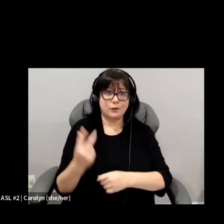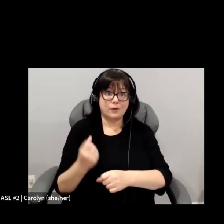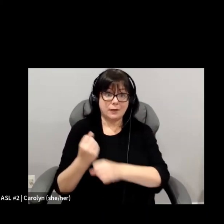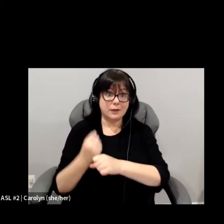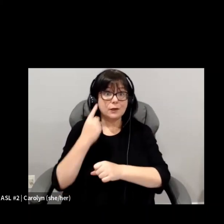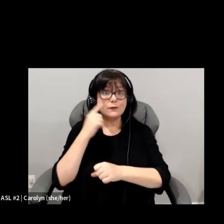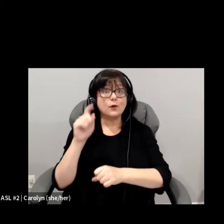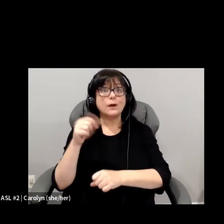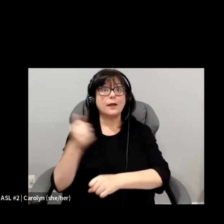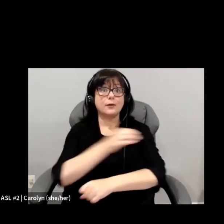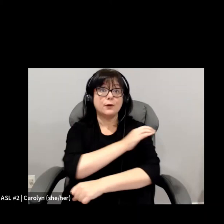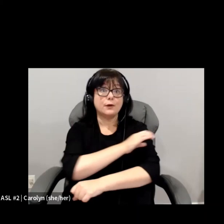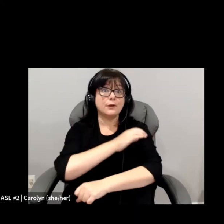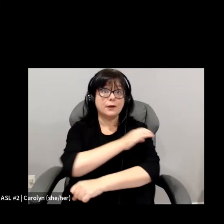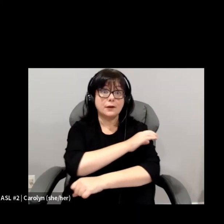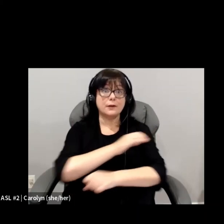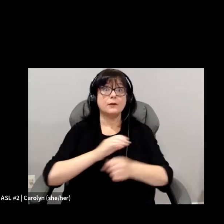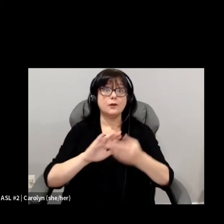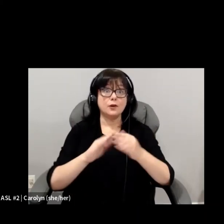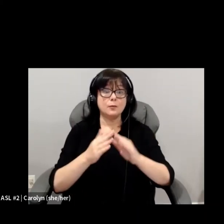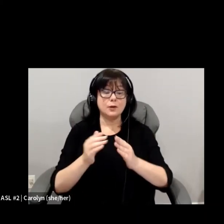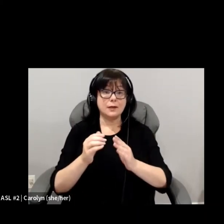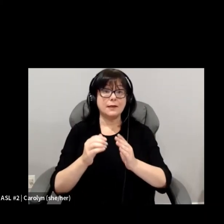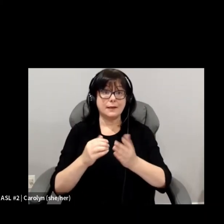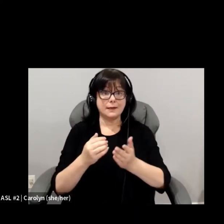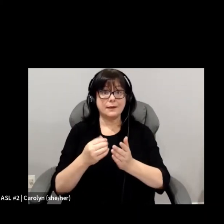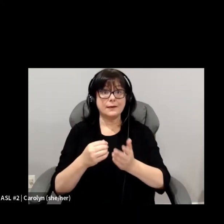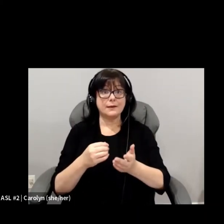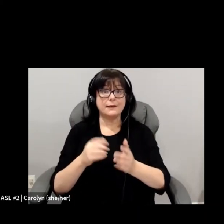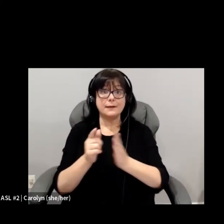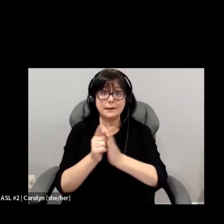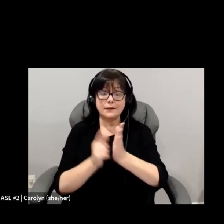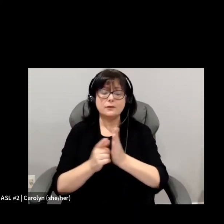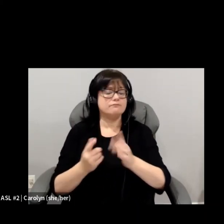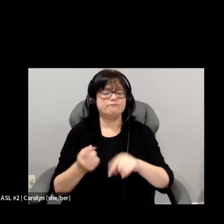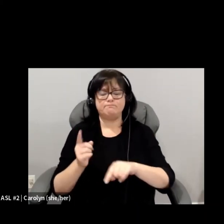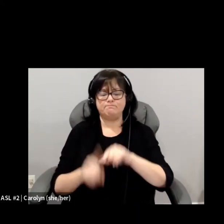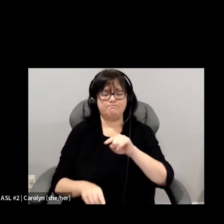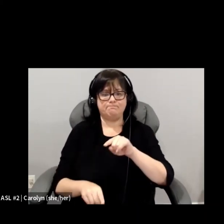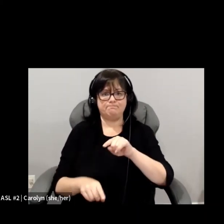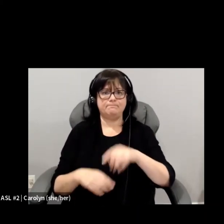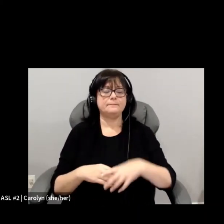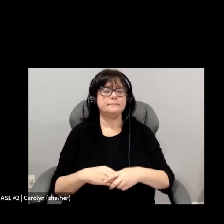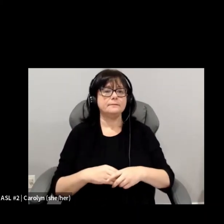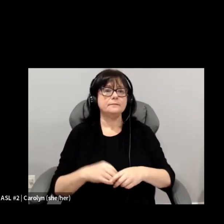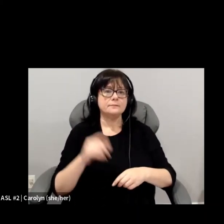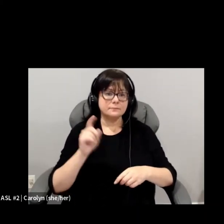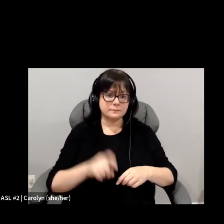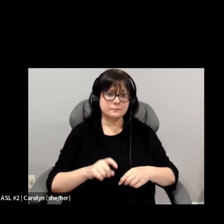FINALLY, A DIRECTOR MUST BE LEGALLY COMPETENT TO CONDUCT BUSINESS AND ENTER CONTRACTS UNDER